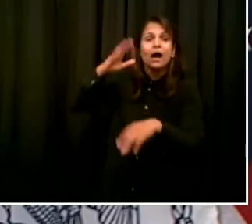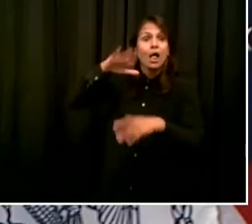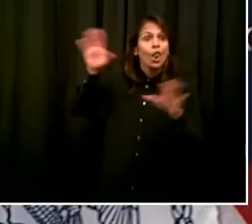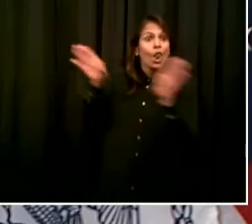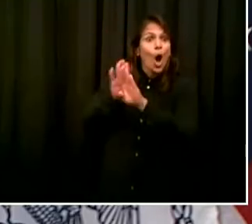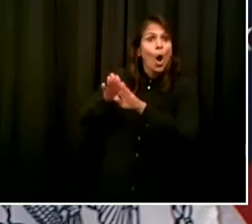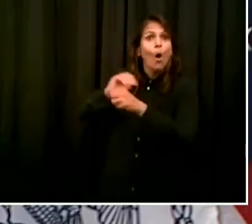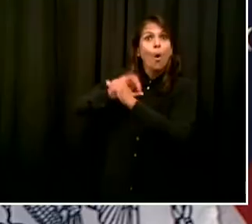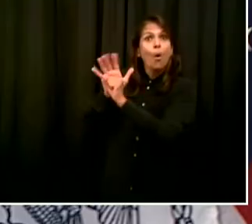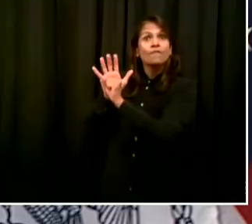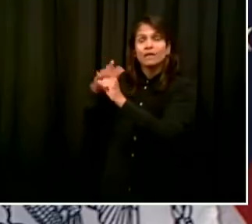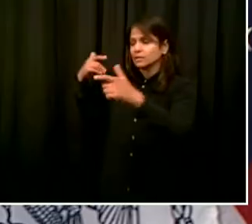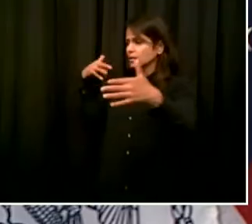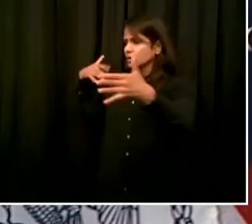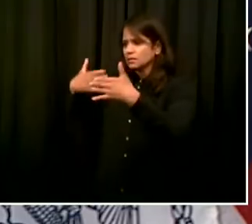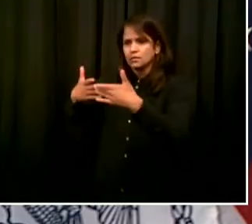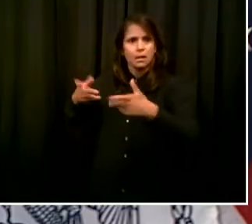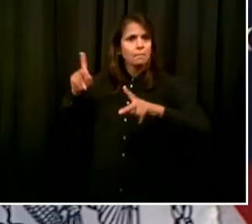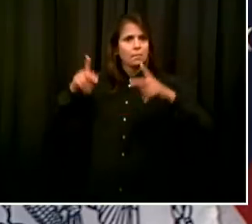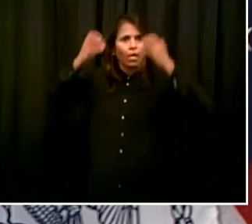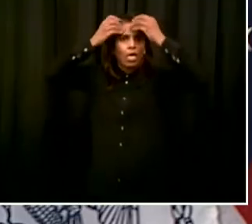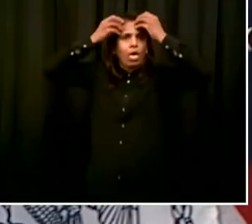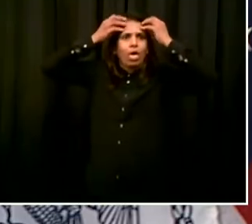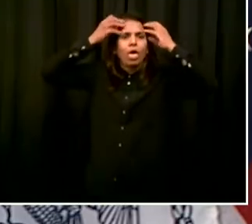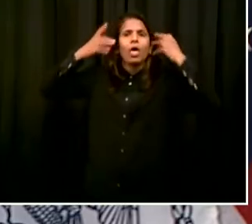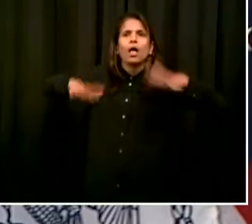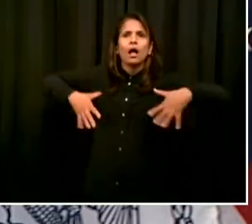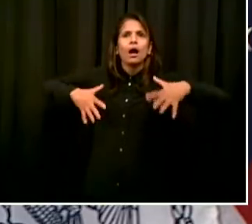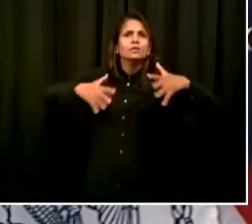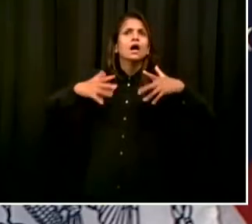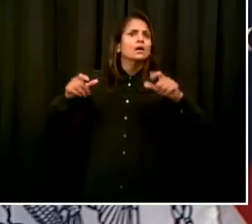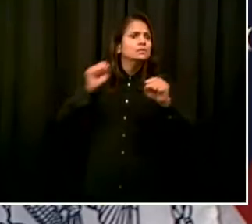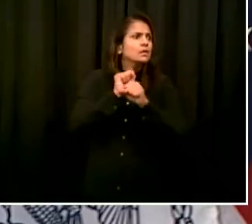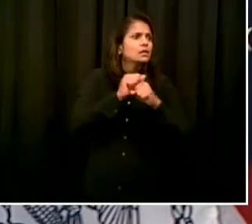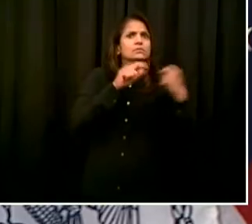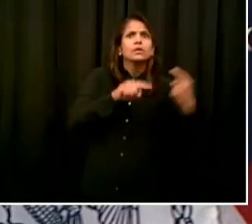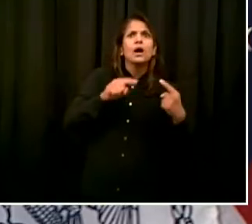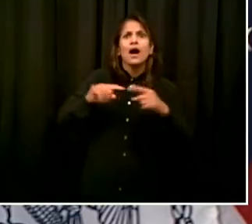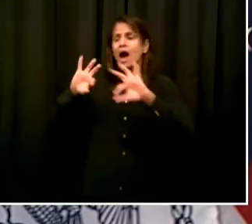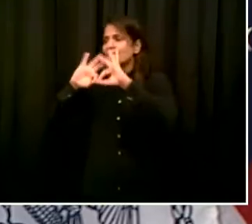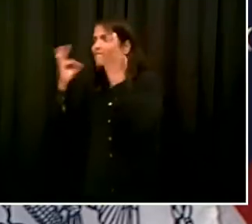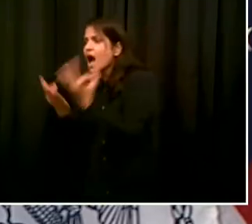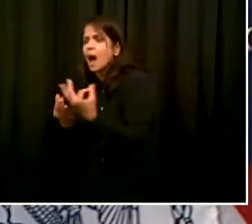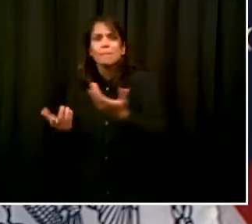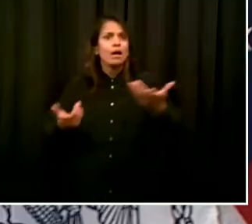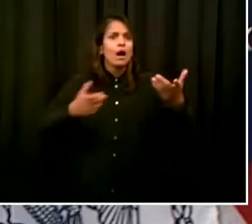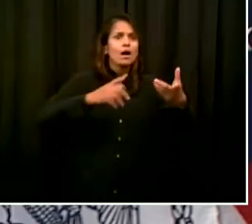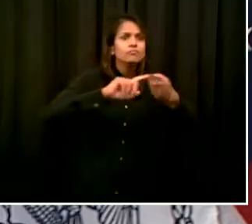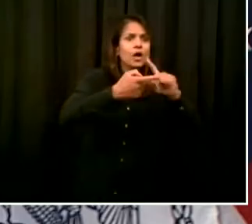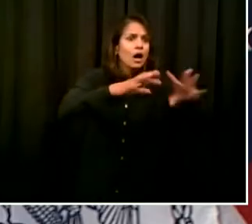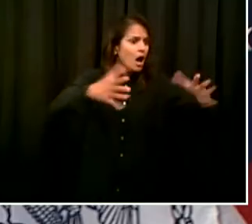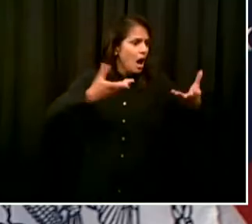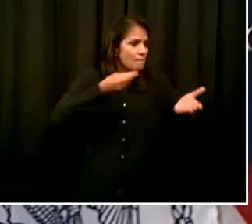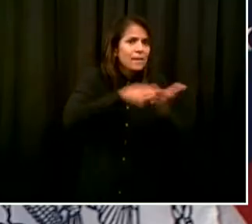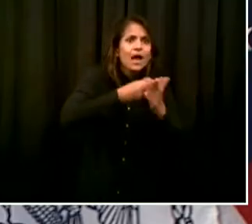EFFORTS IN PLACE BECAUSE A LOT OF HOUSING AND A LOT OF JOBS ARE